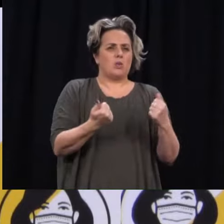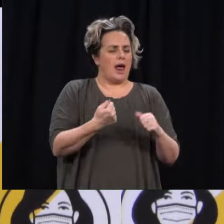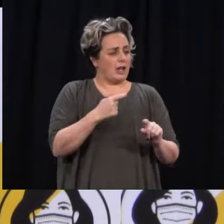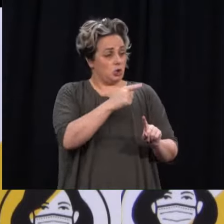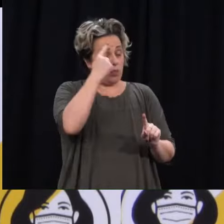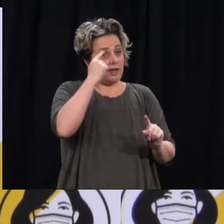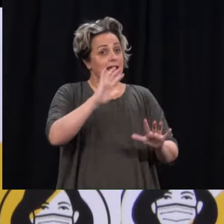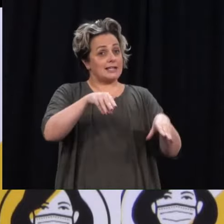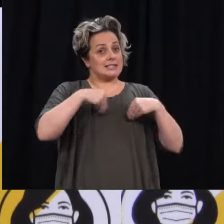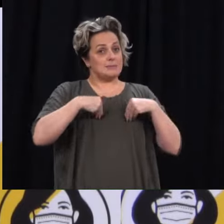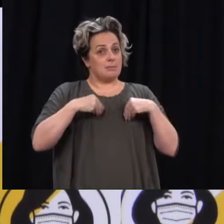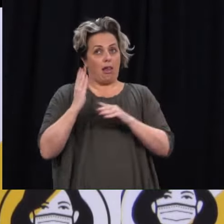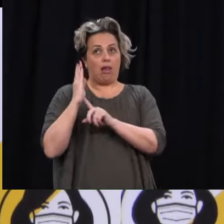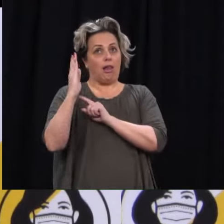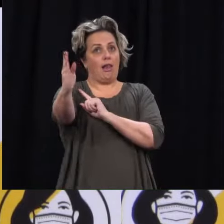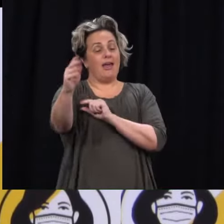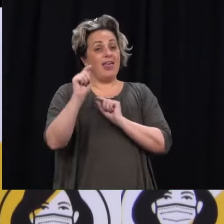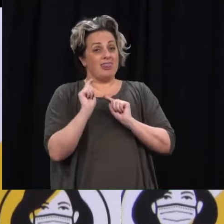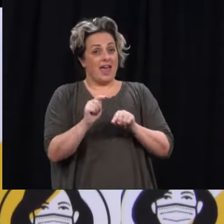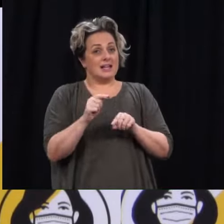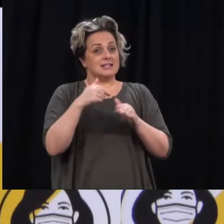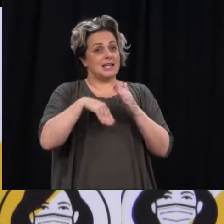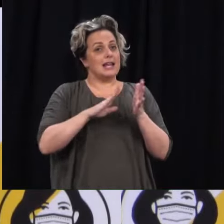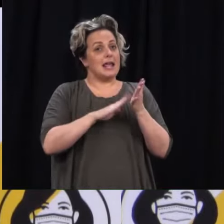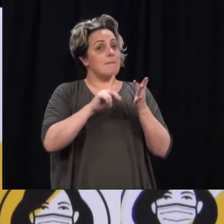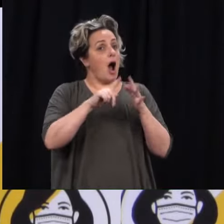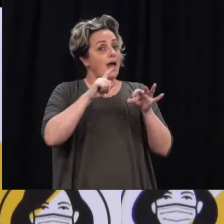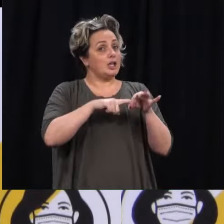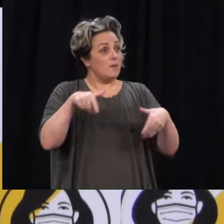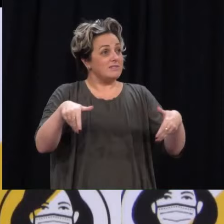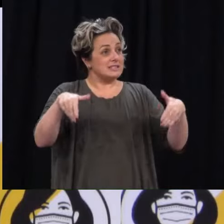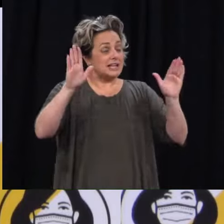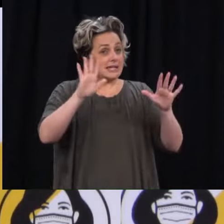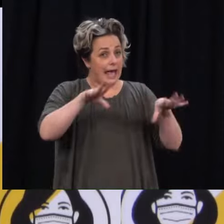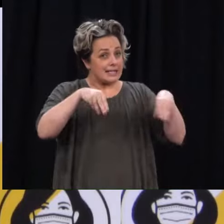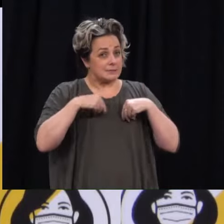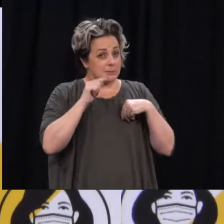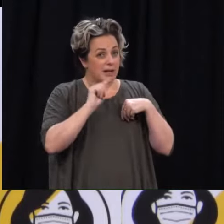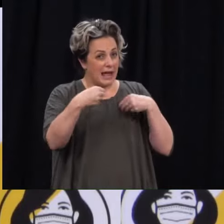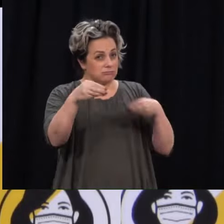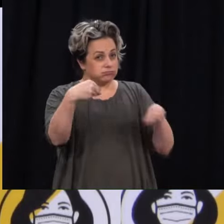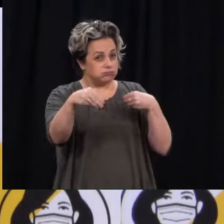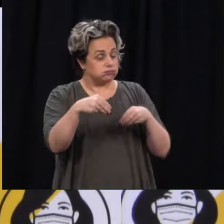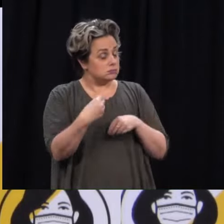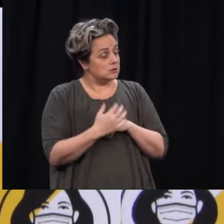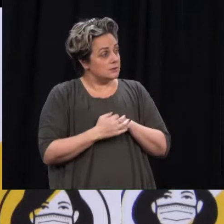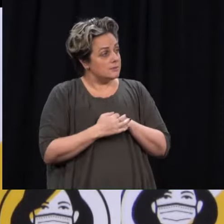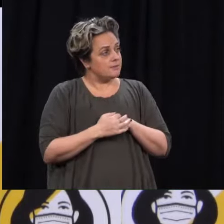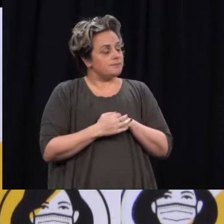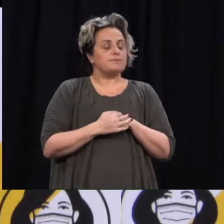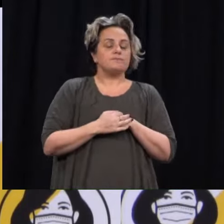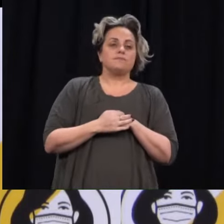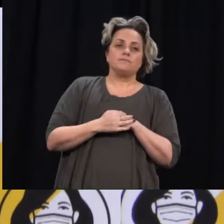suggested that perspex does not cut mustard.